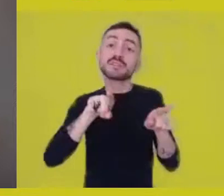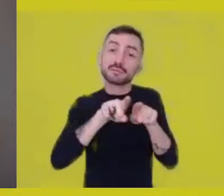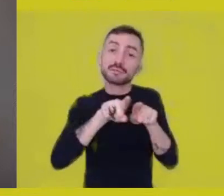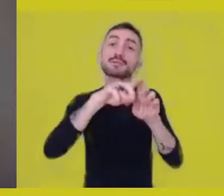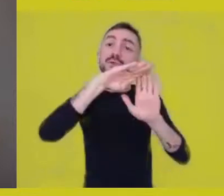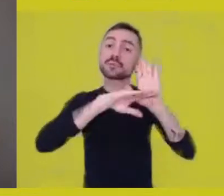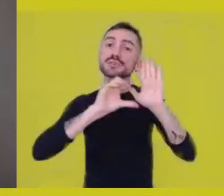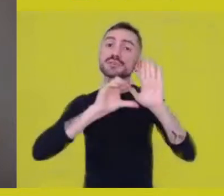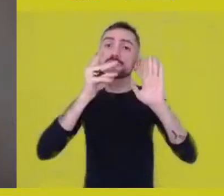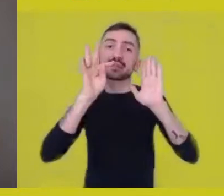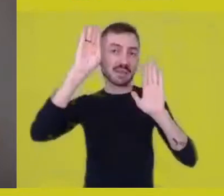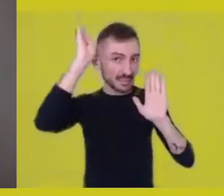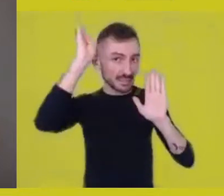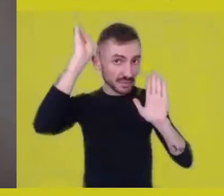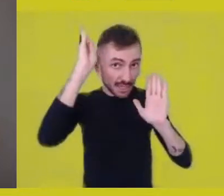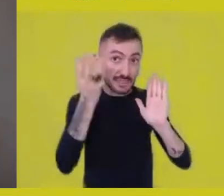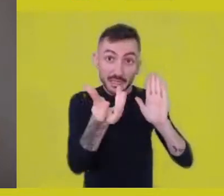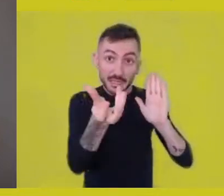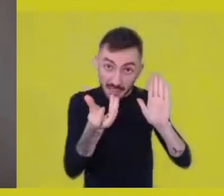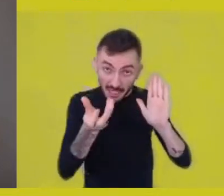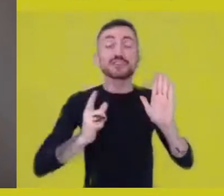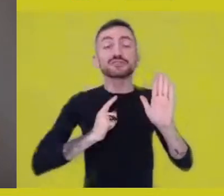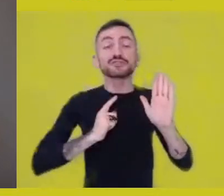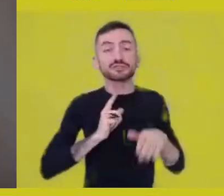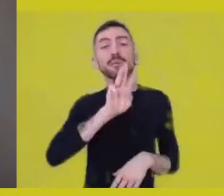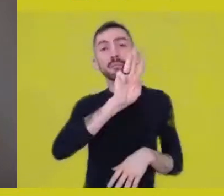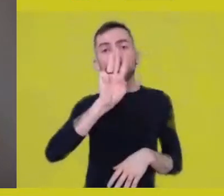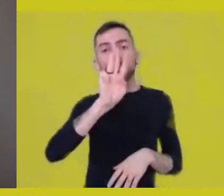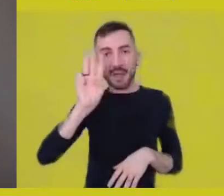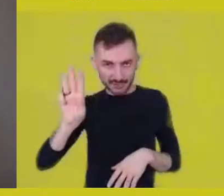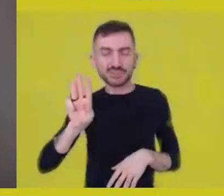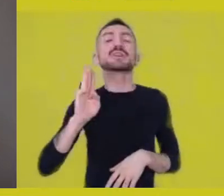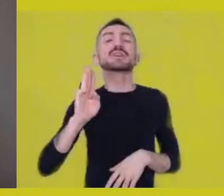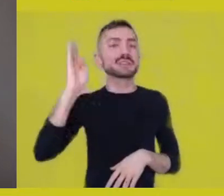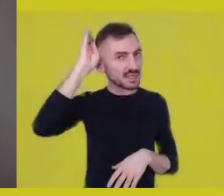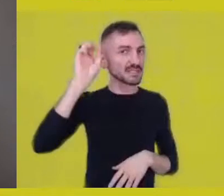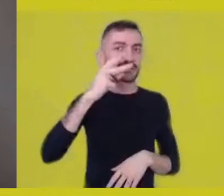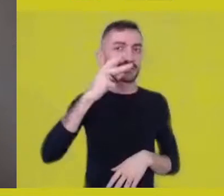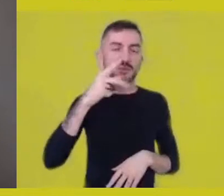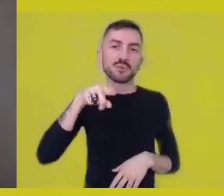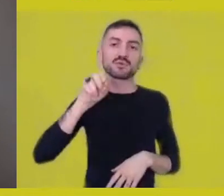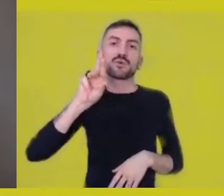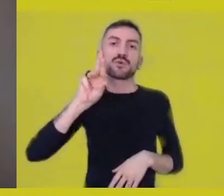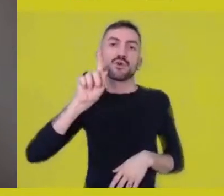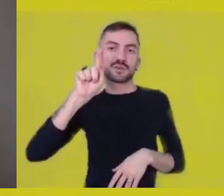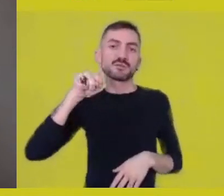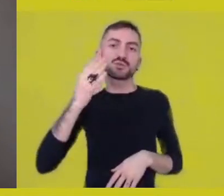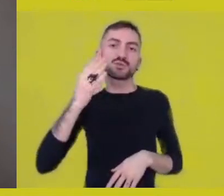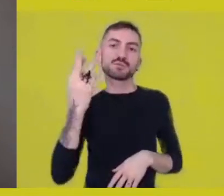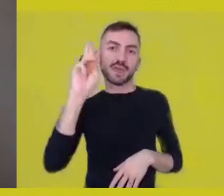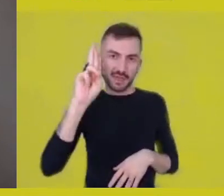can be found at sescsp.org.br/cpt